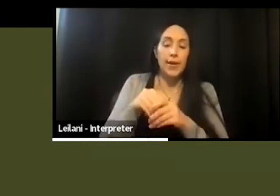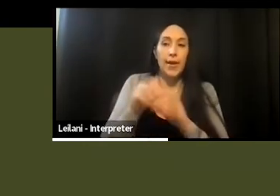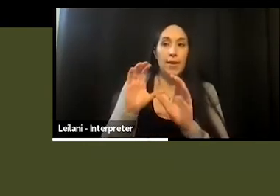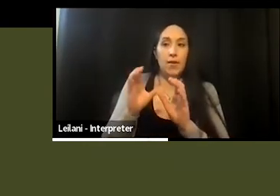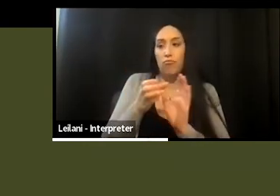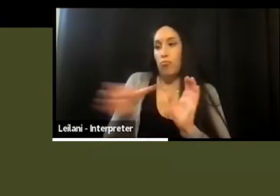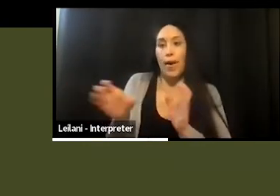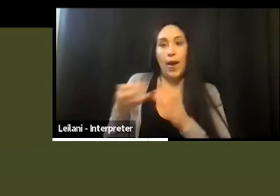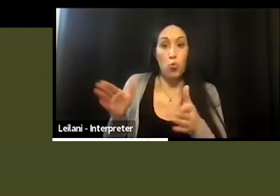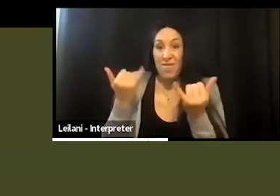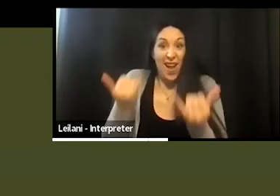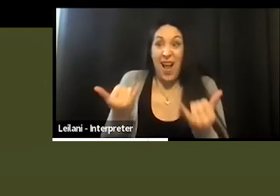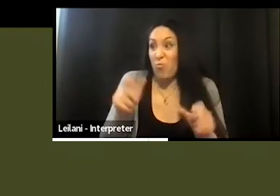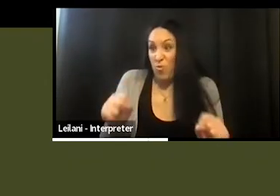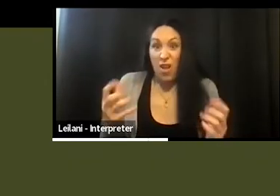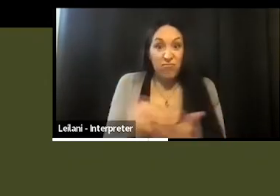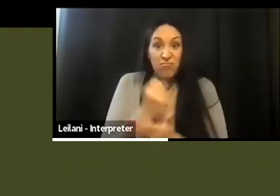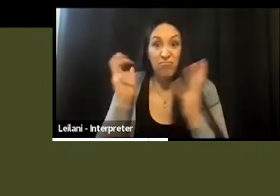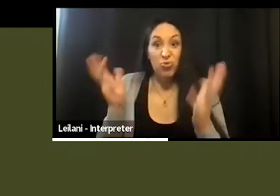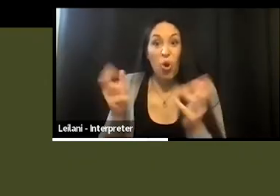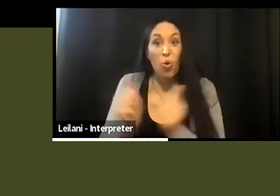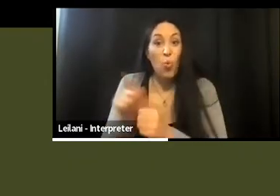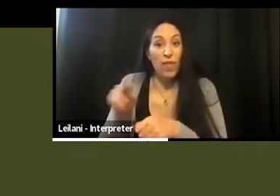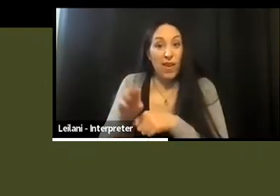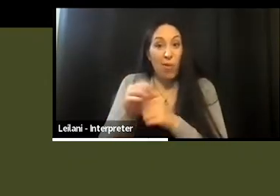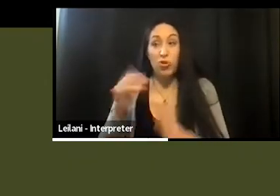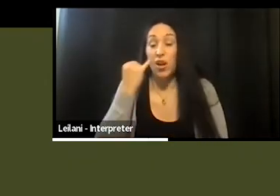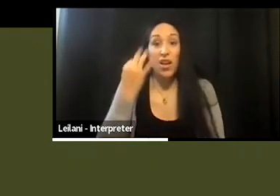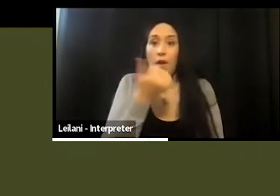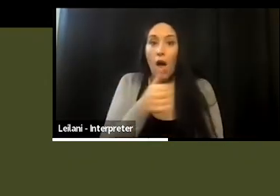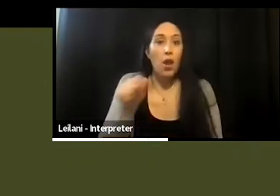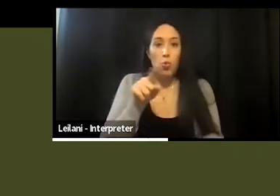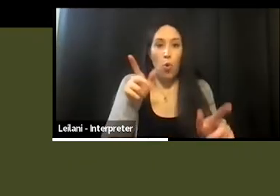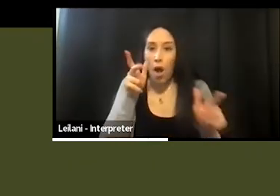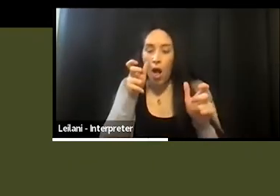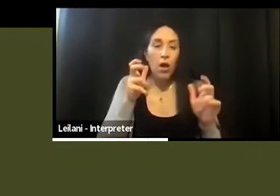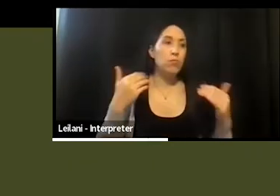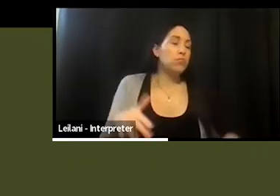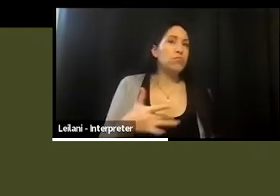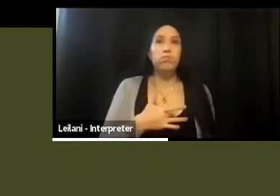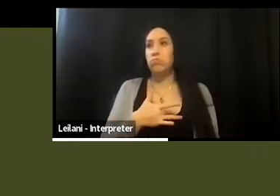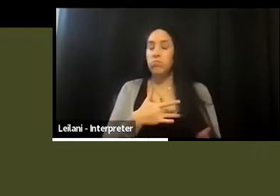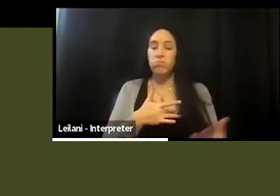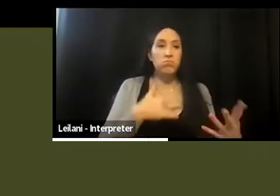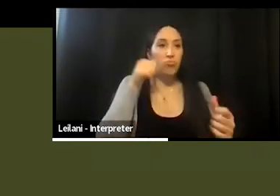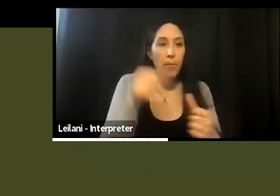you can talk to someone about it if anything you hear is triggering, so very accessible,